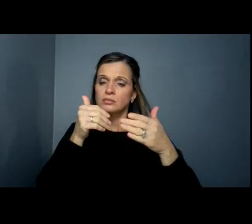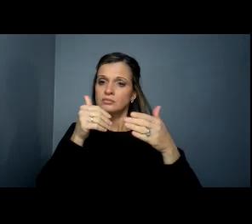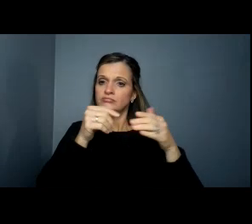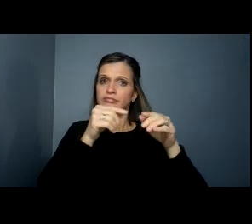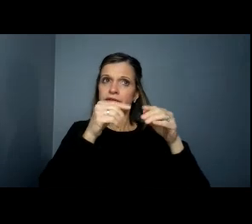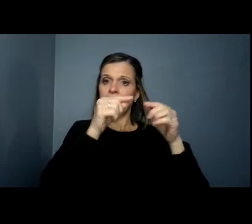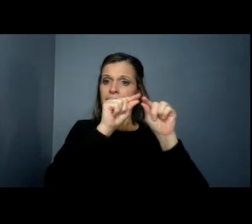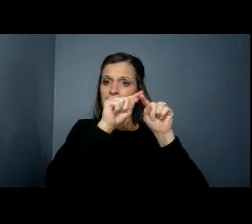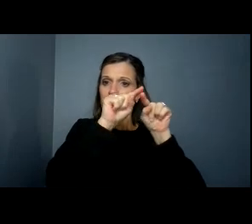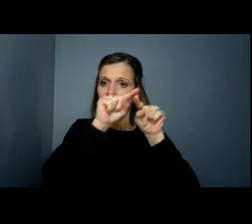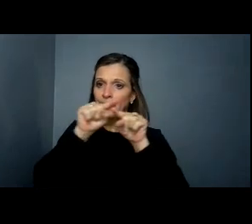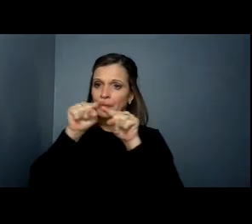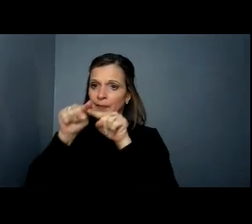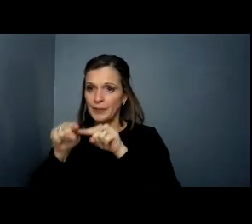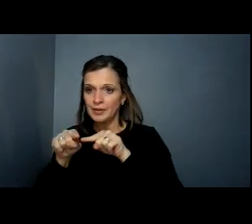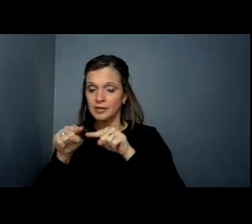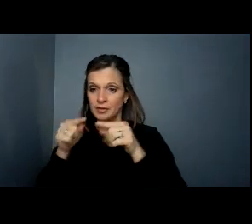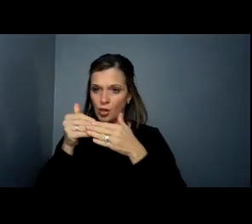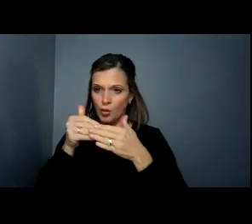But the higher pitch? Remember this far as you go on